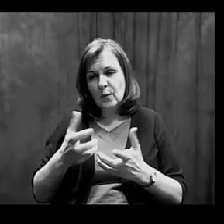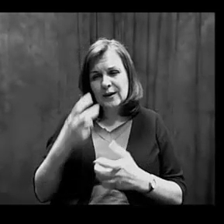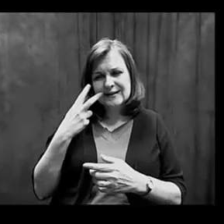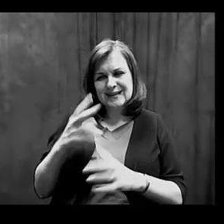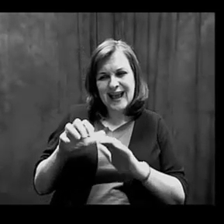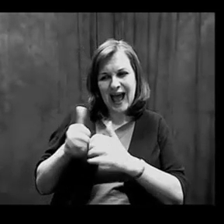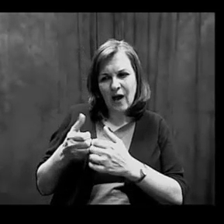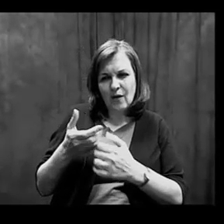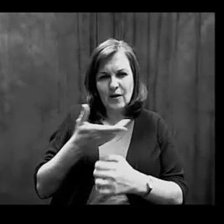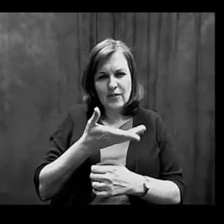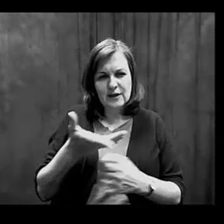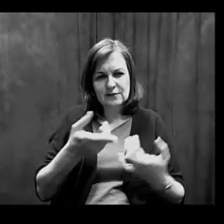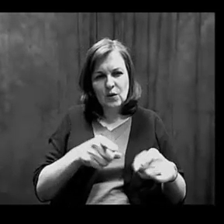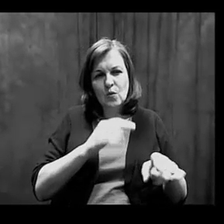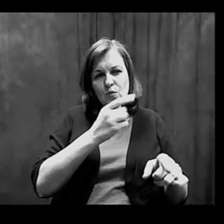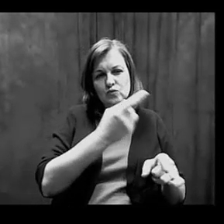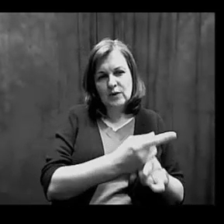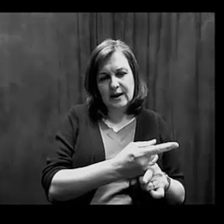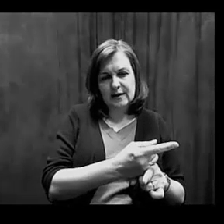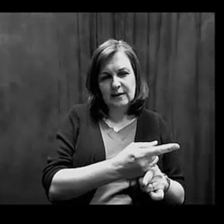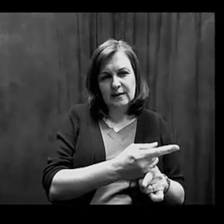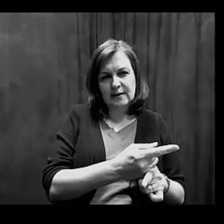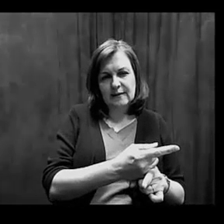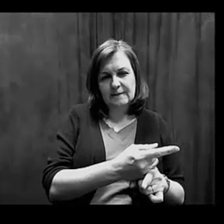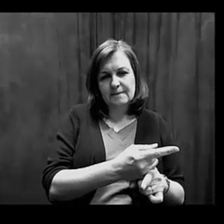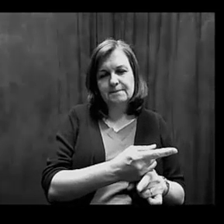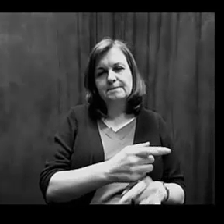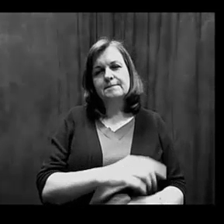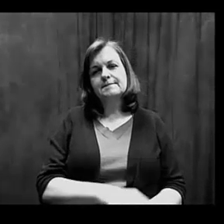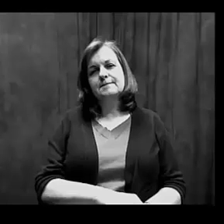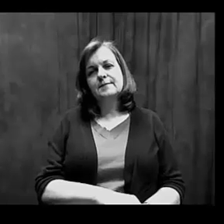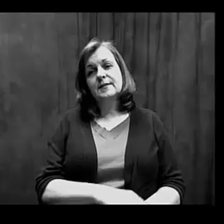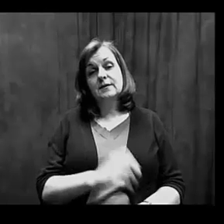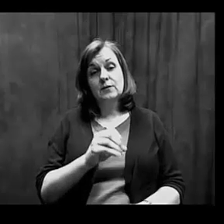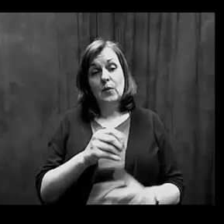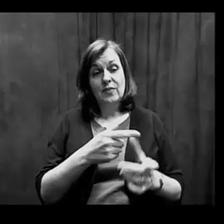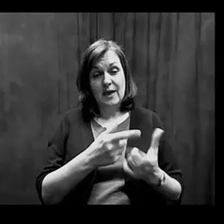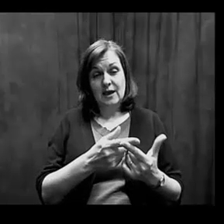showing how things go right